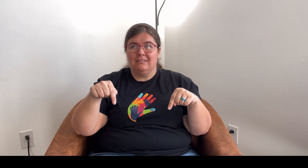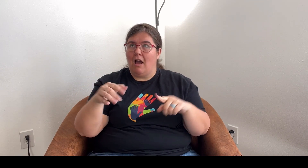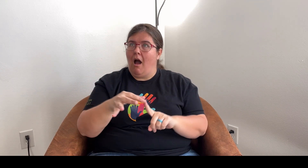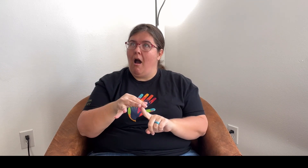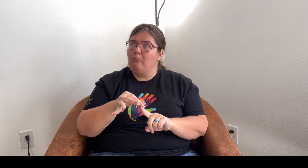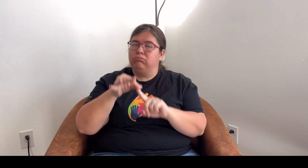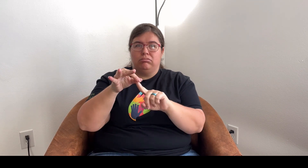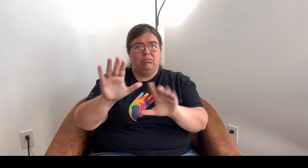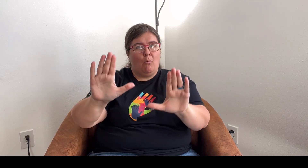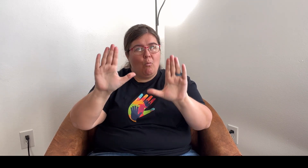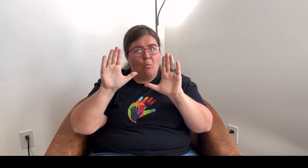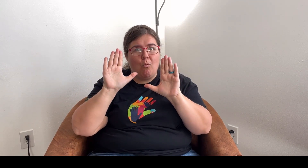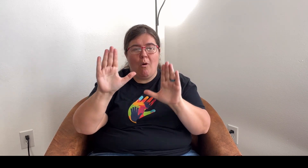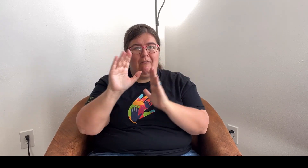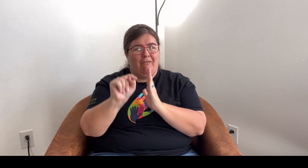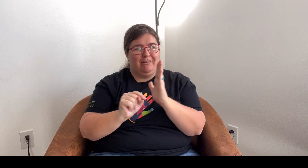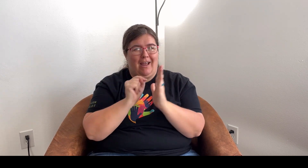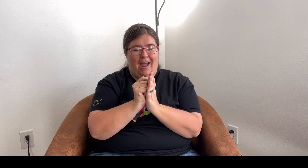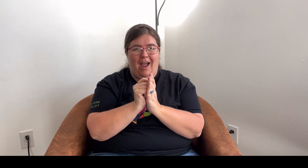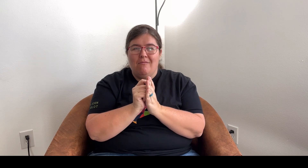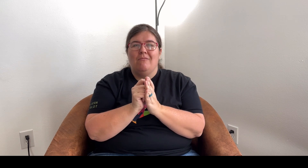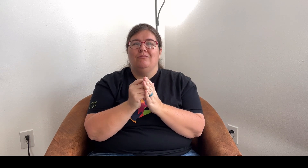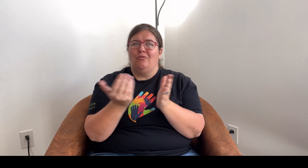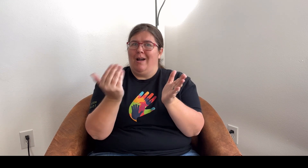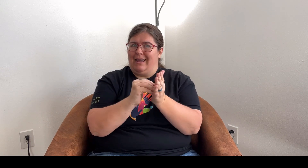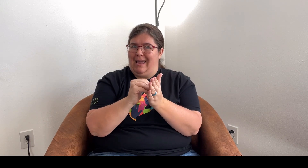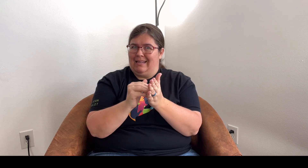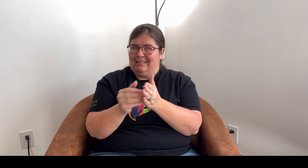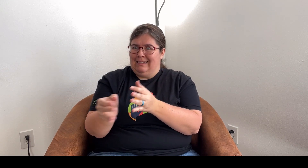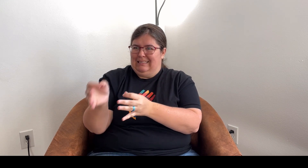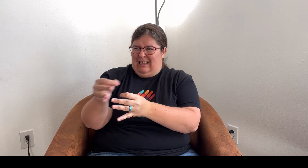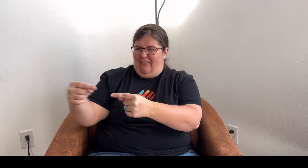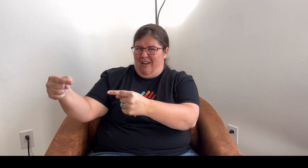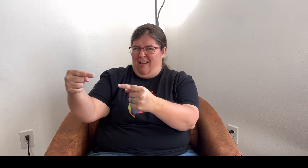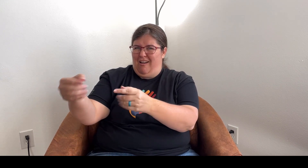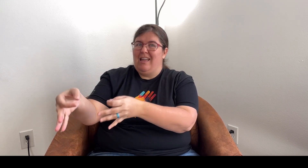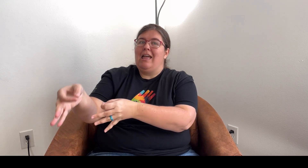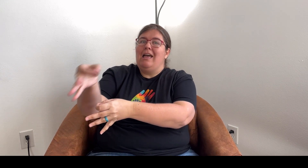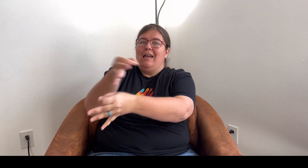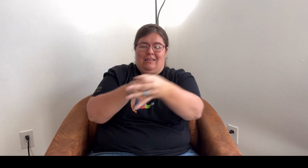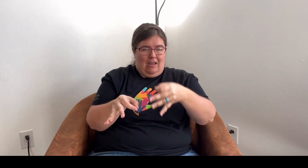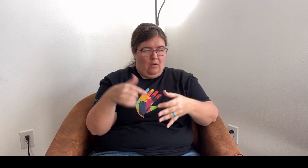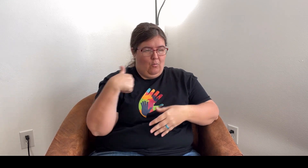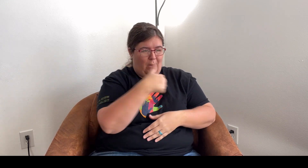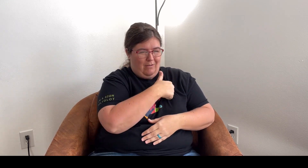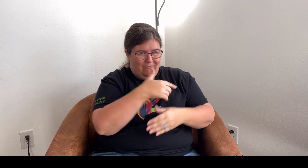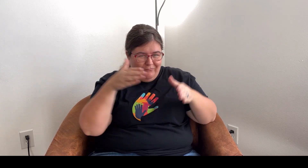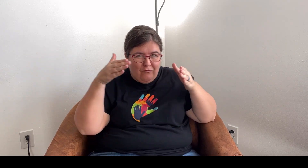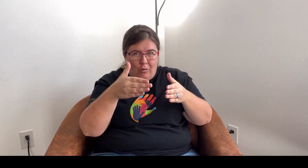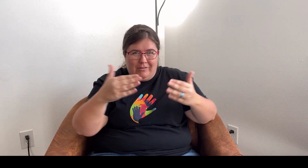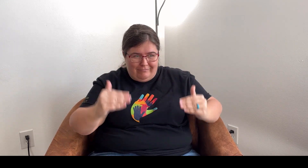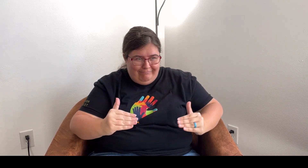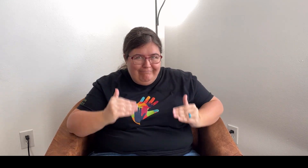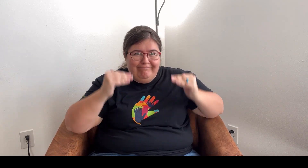This is really a uniquely wonderful time! So again, instead of infighting,